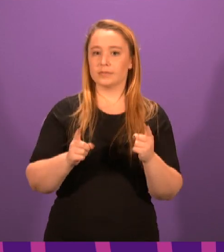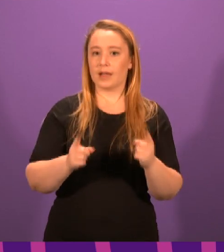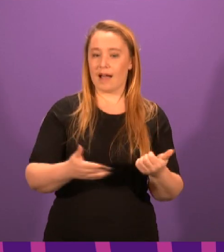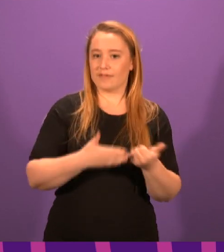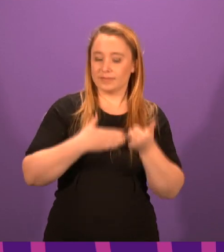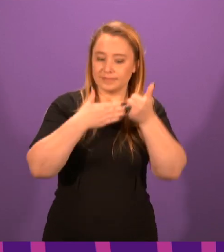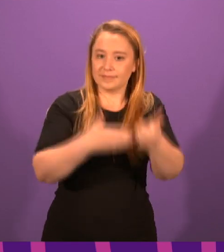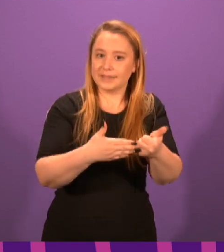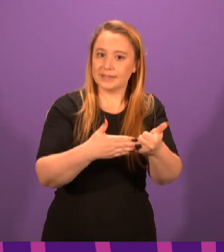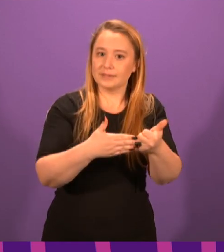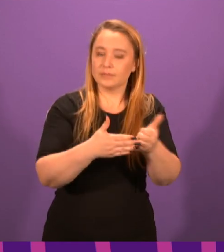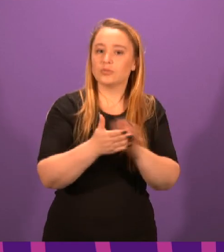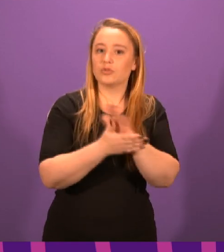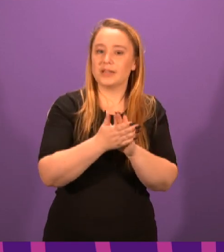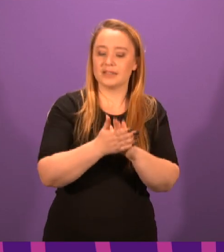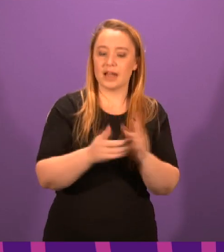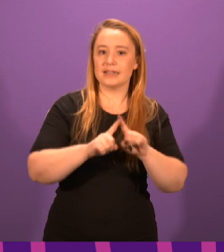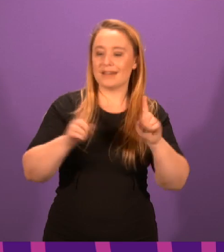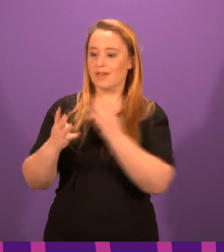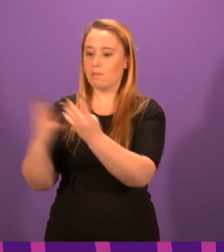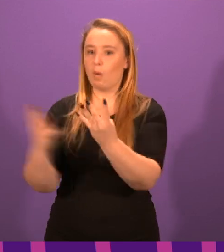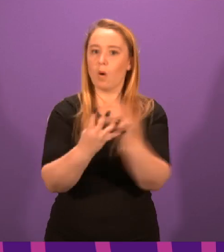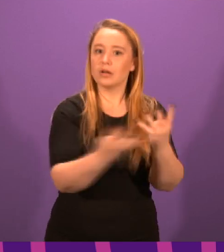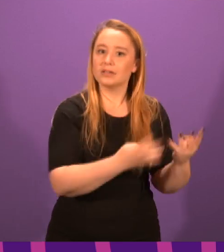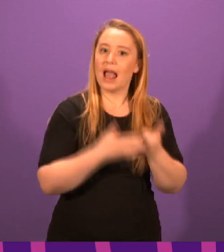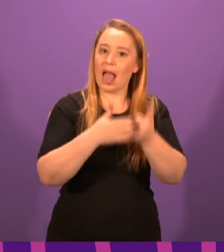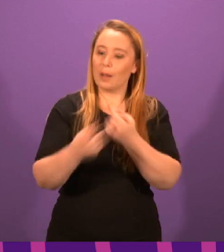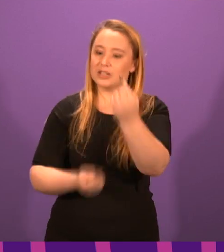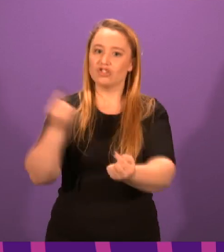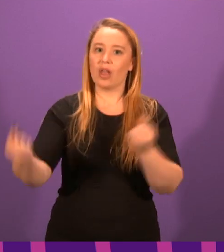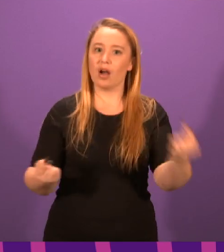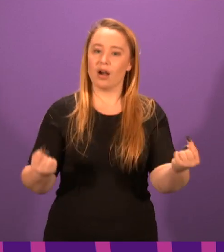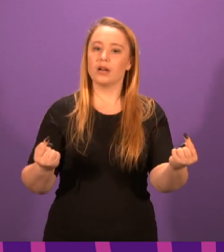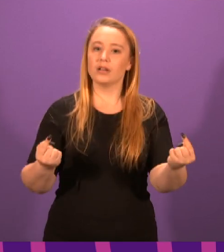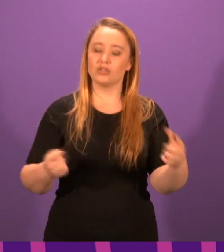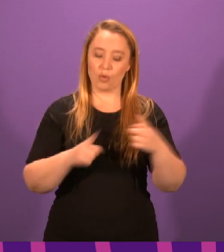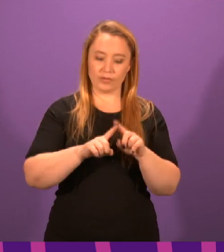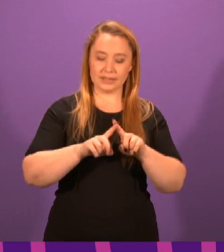arrangement, in which nearby boards help each other. Some of that is happening